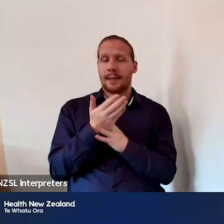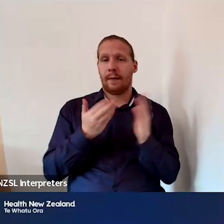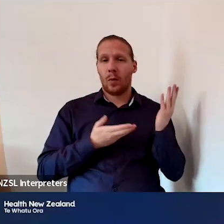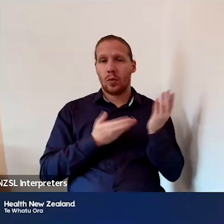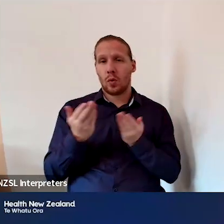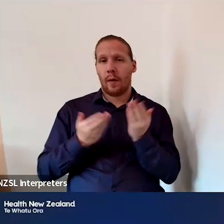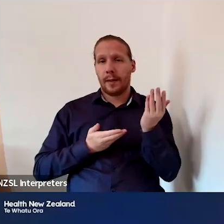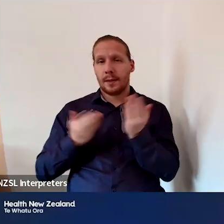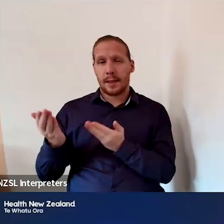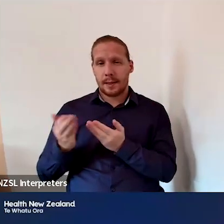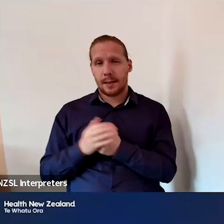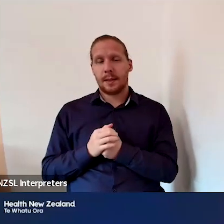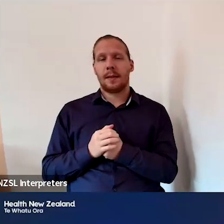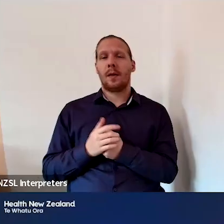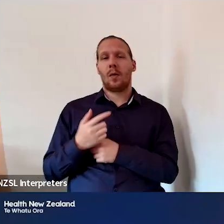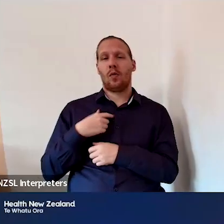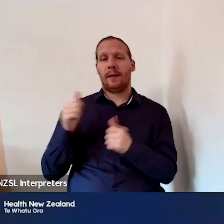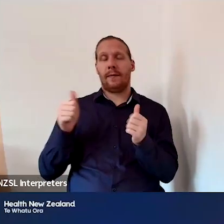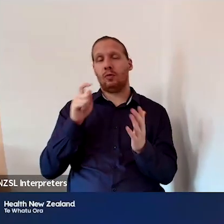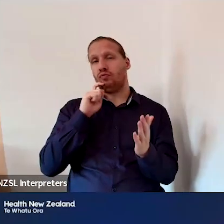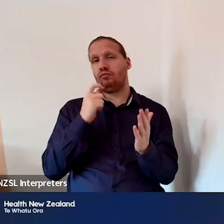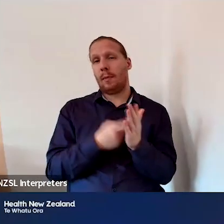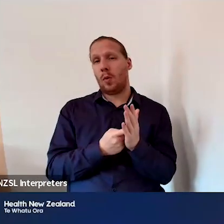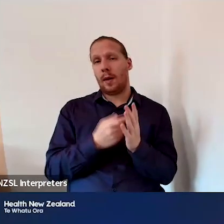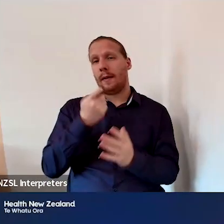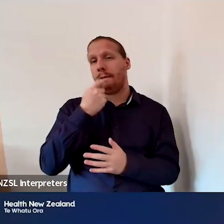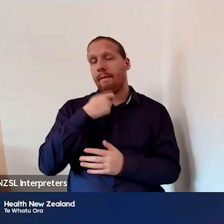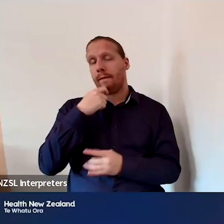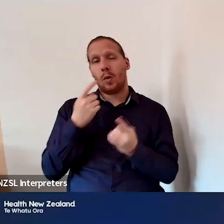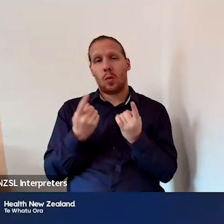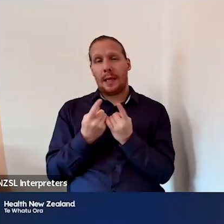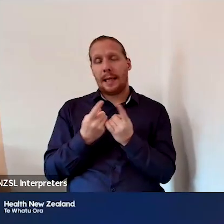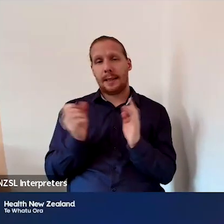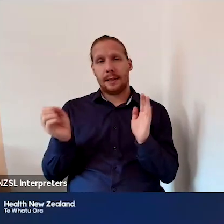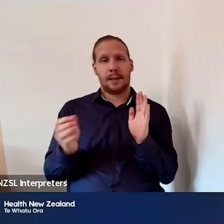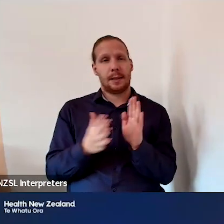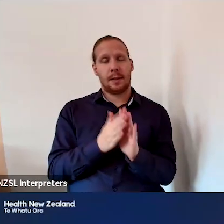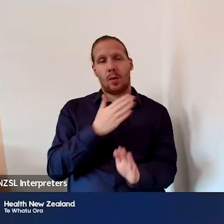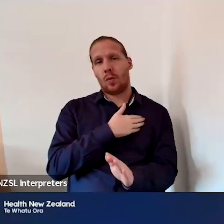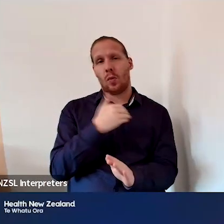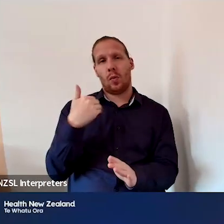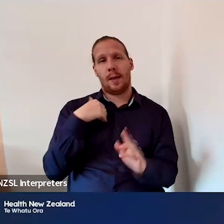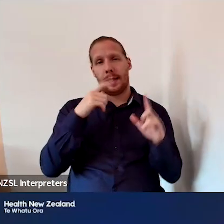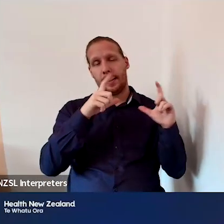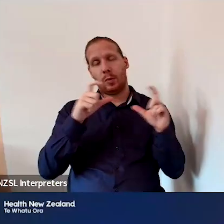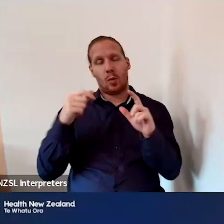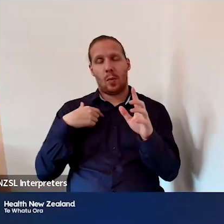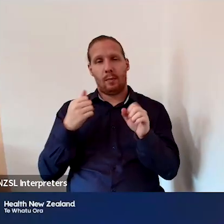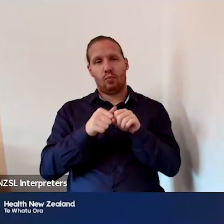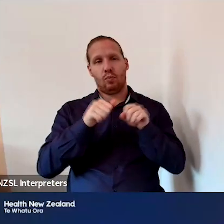We have previously reported some of these things and earlier snapshots, which were broken down by ethnicity reporting as well.